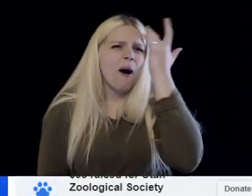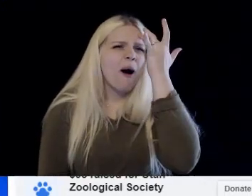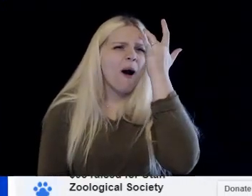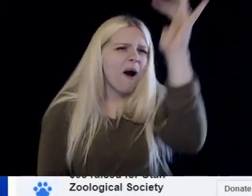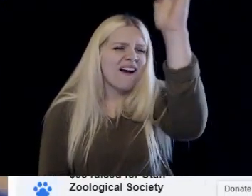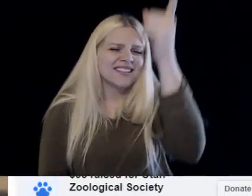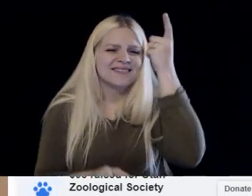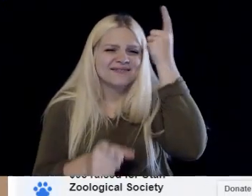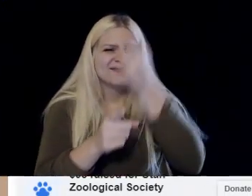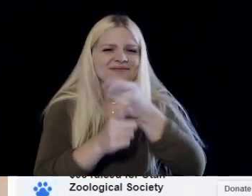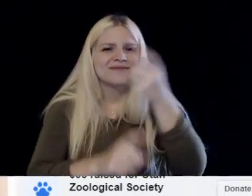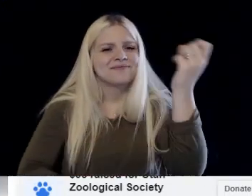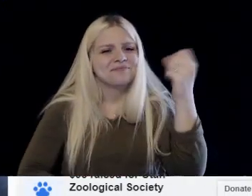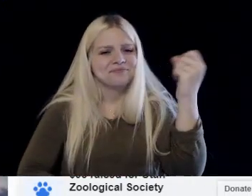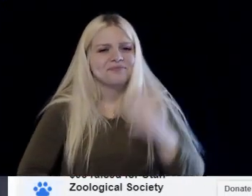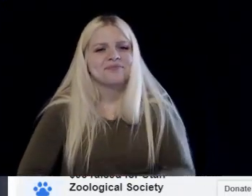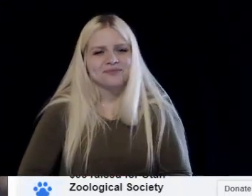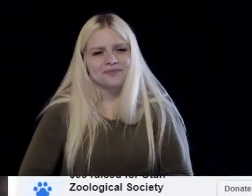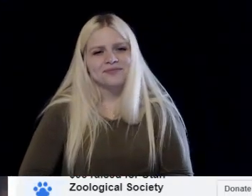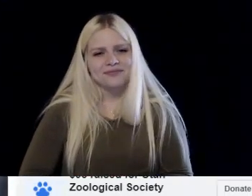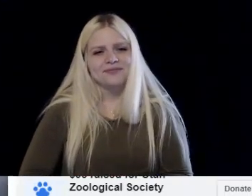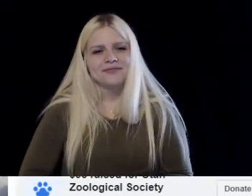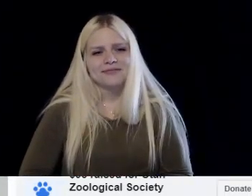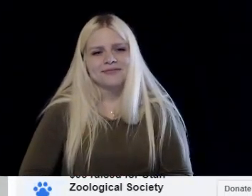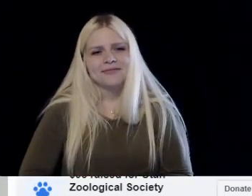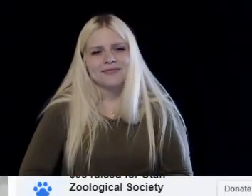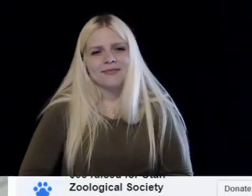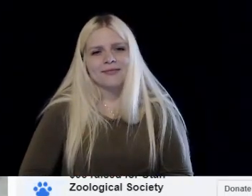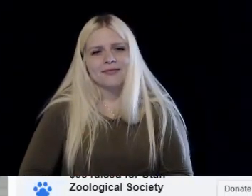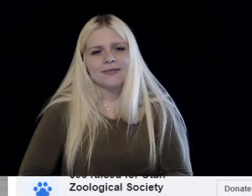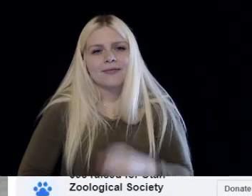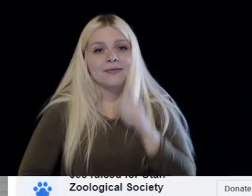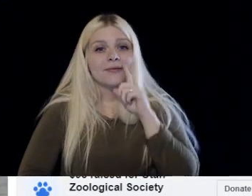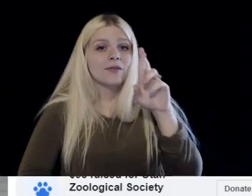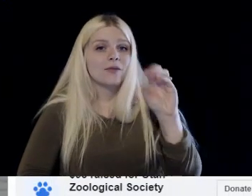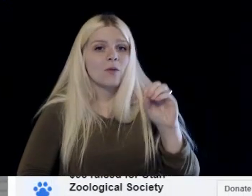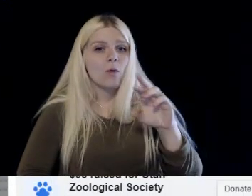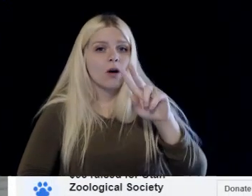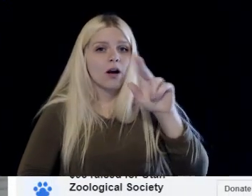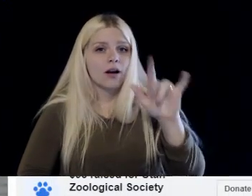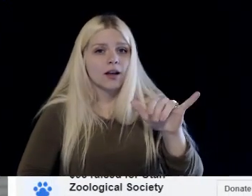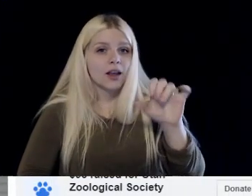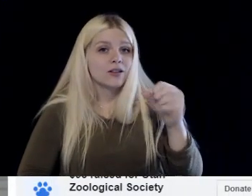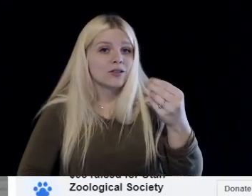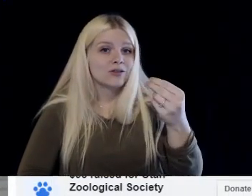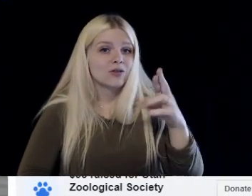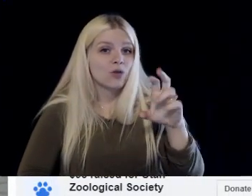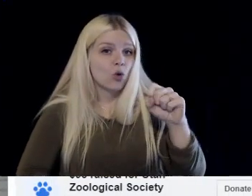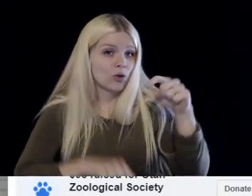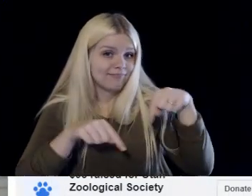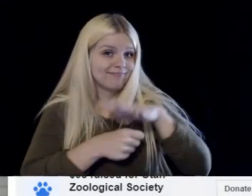Joanne: So our freezer that we have in Rocky Shores, we keep it at about -5 (degrees) Erica: Oh, goodness.